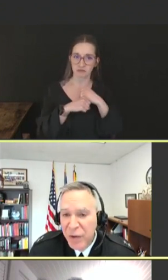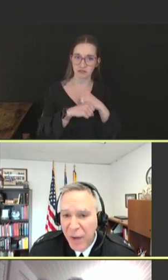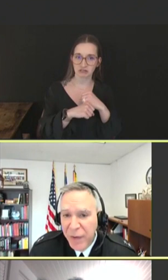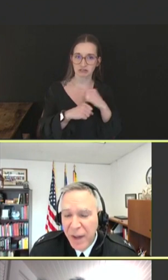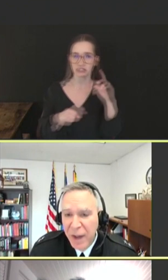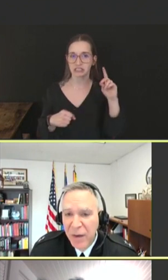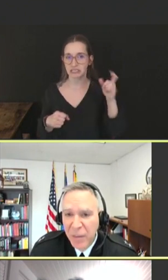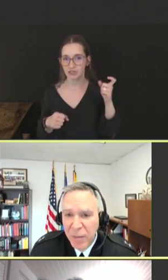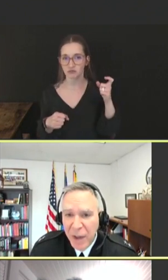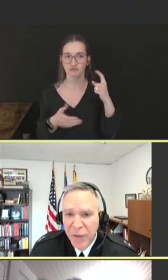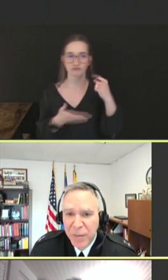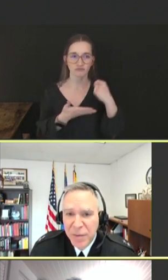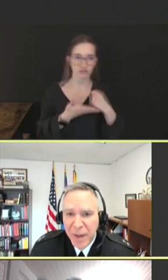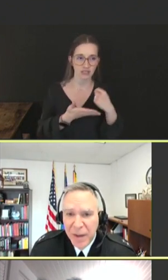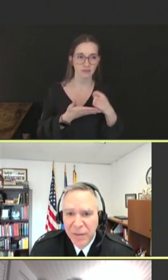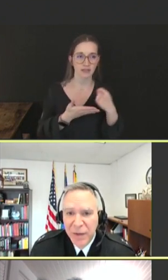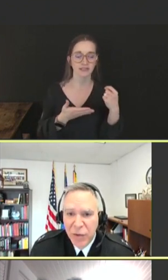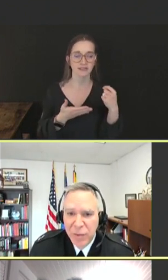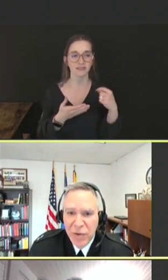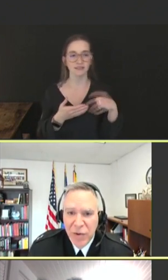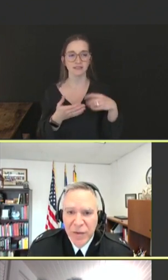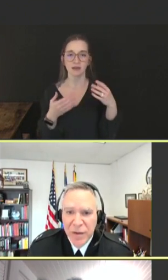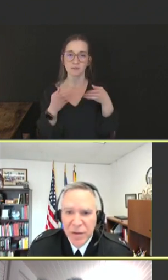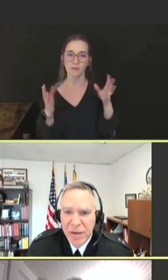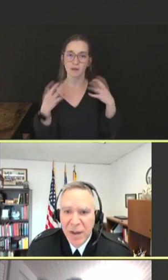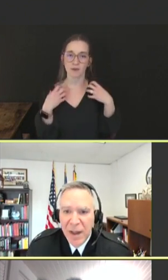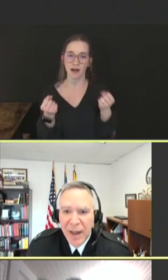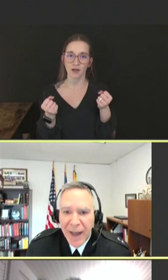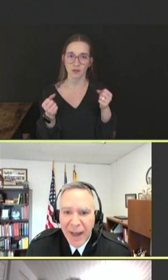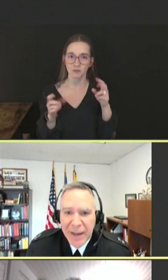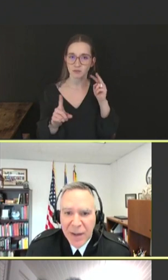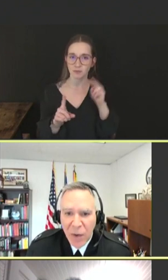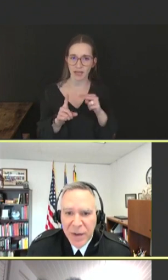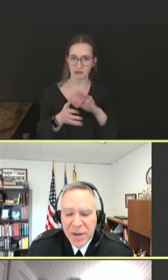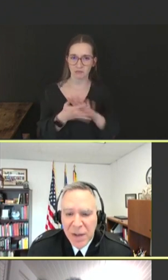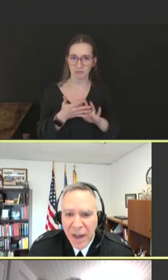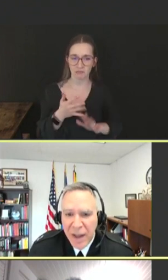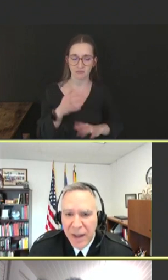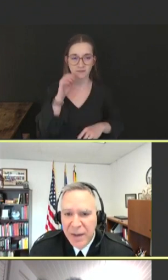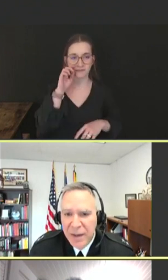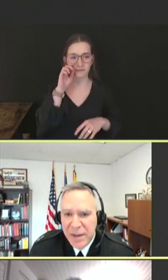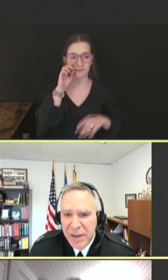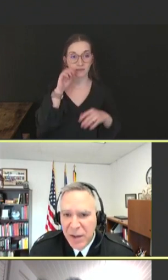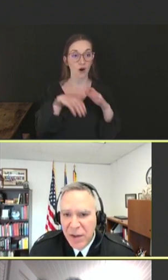of healthcare, the public health perspective in human services. And on this slide, I list, here,